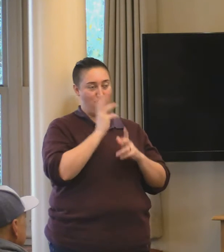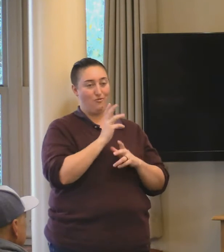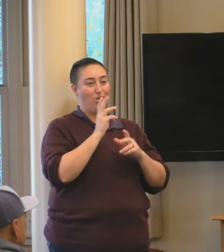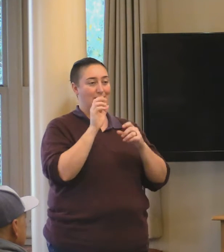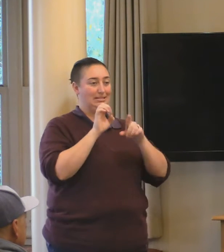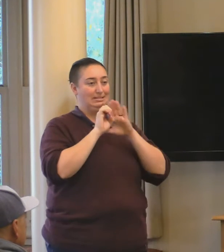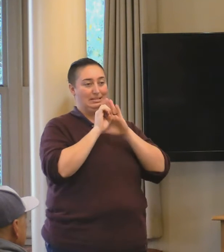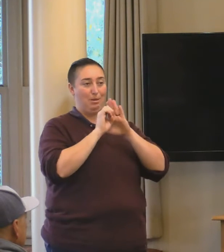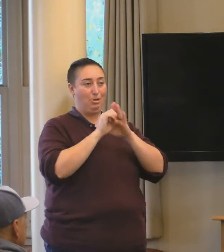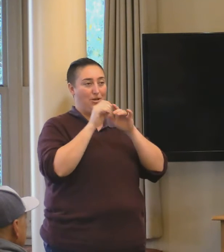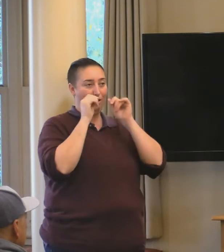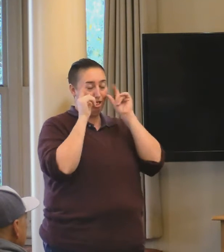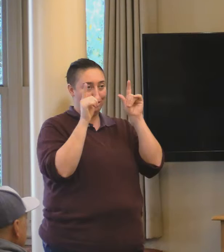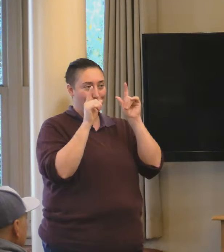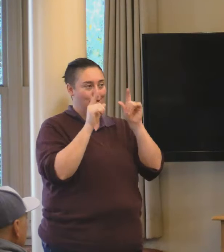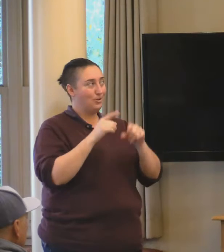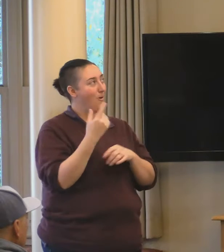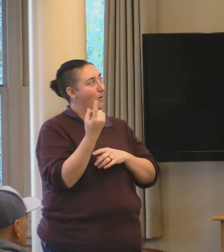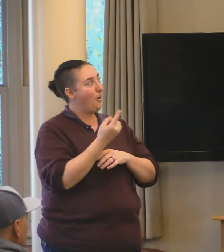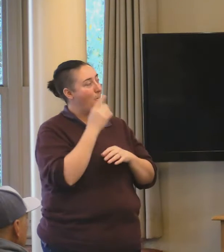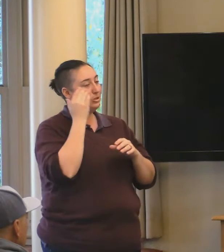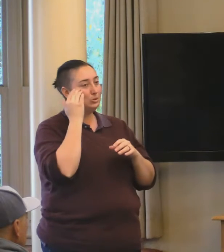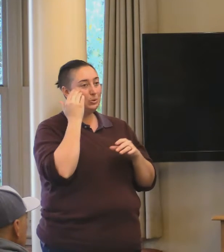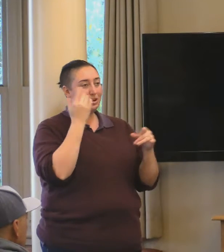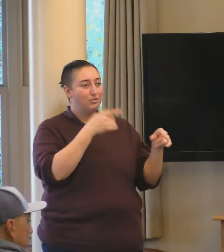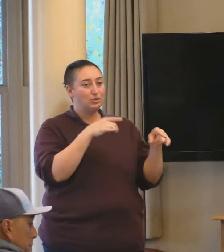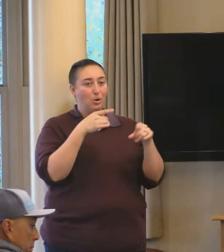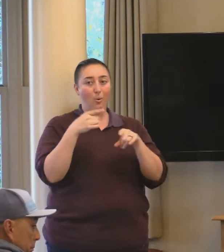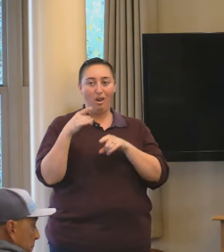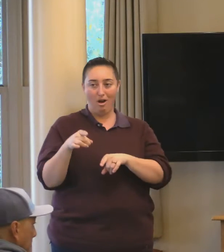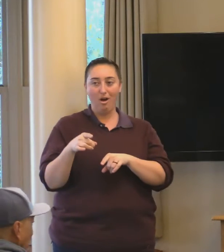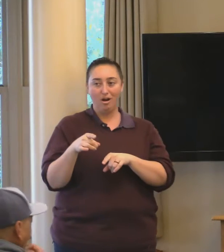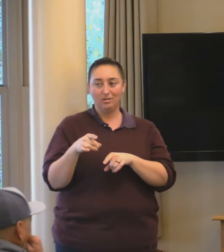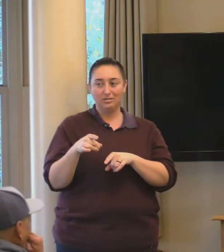She's the very picture of alert. She is always aware of what is going